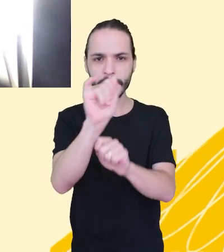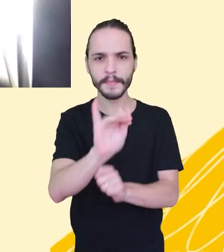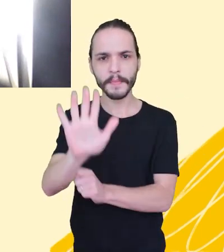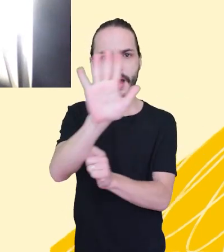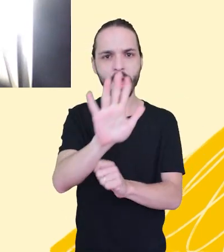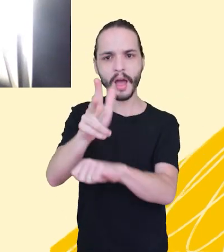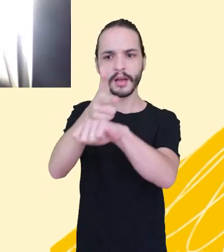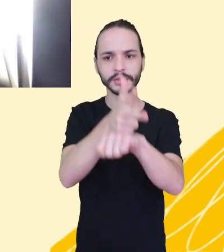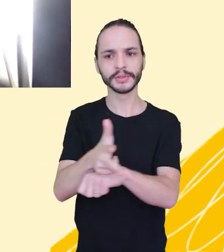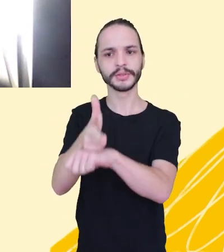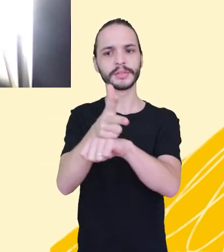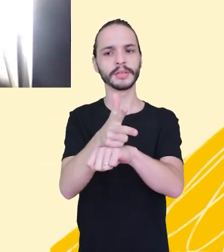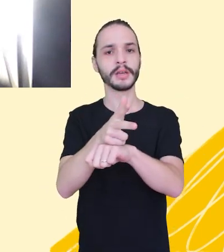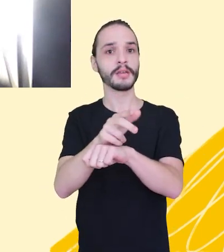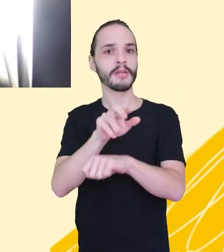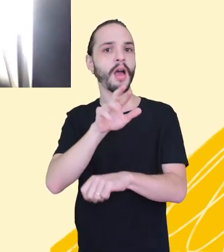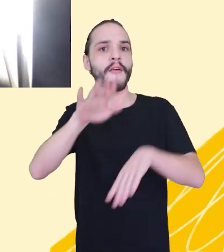which is seen then on film.